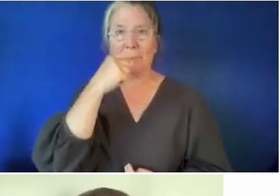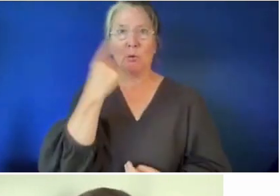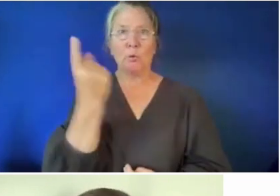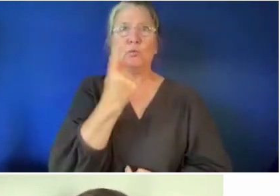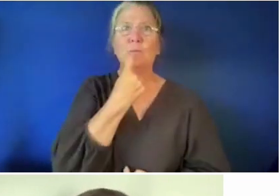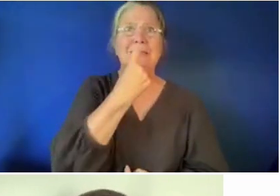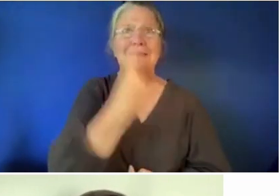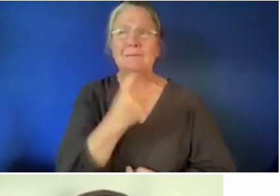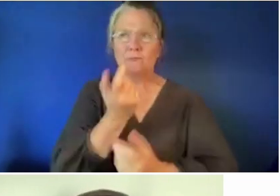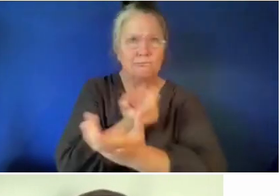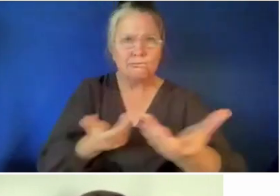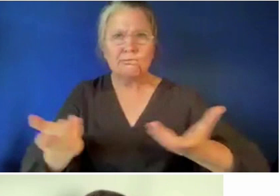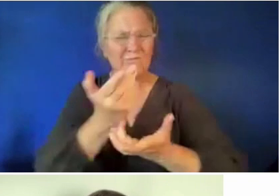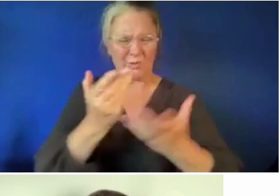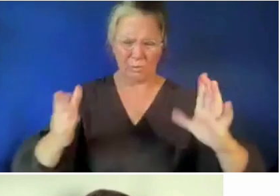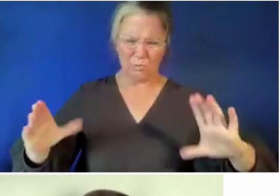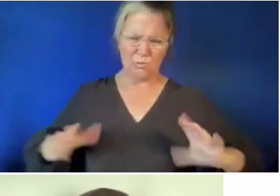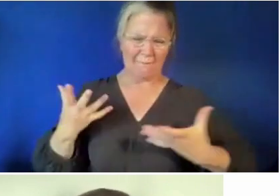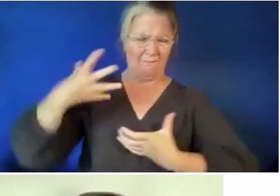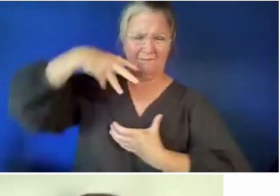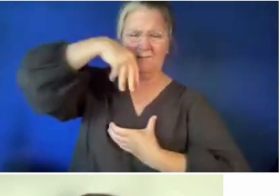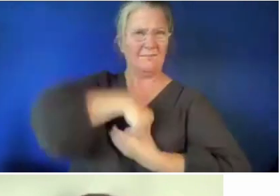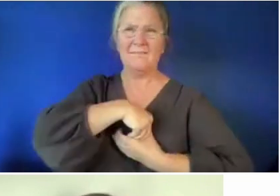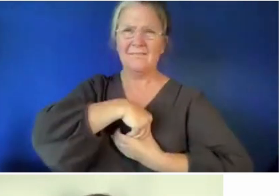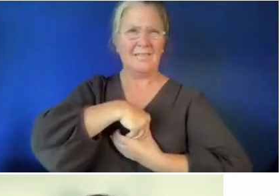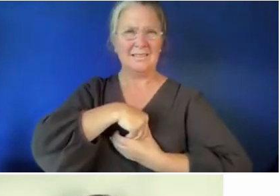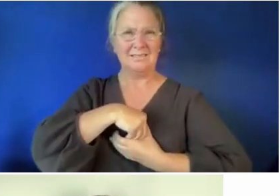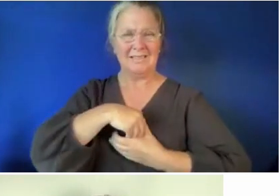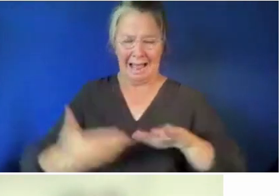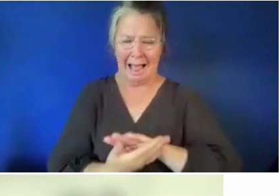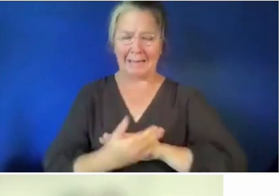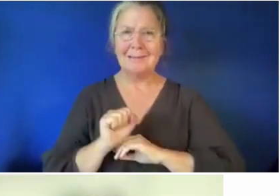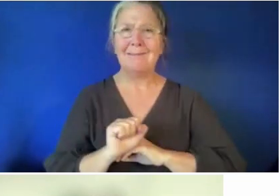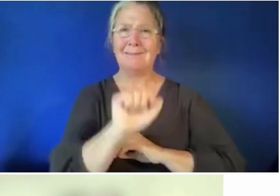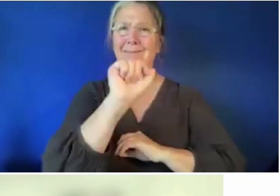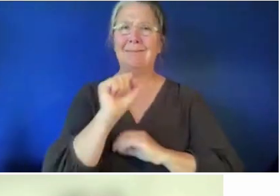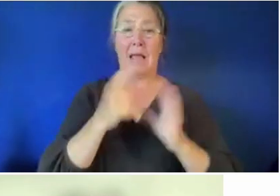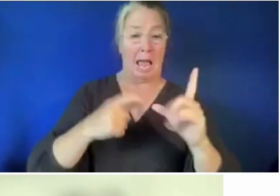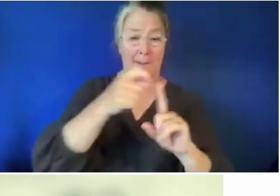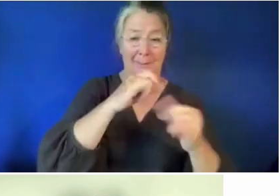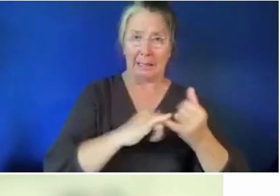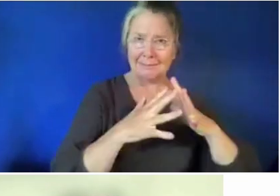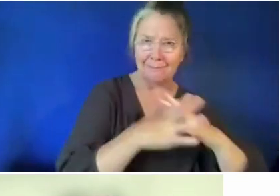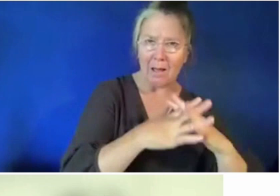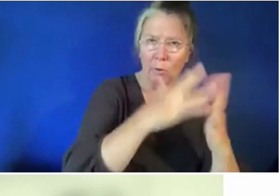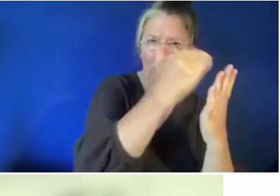it's baked into a APS values and to APS delivery. That's I think the opportunity. Yeah, and that's something everyone watching today